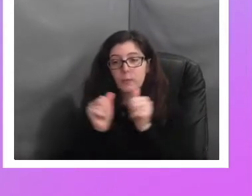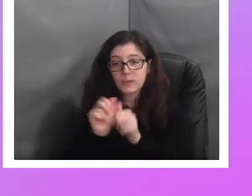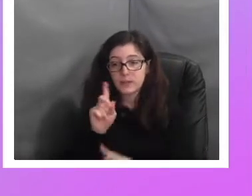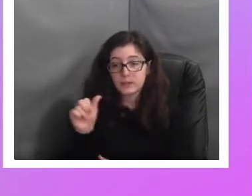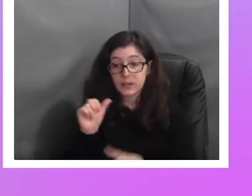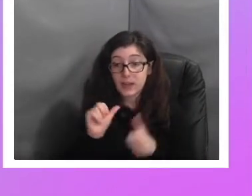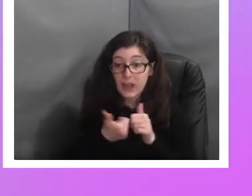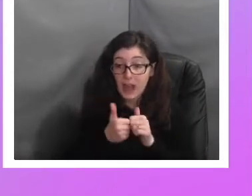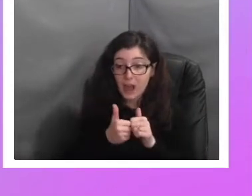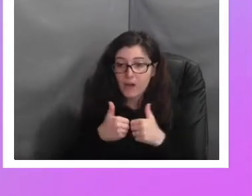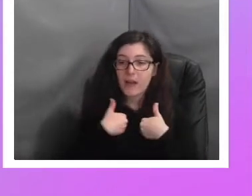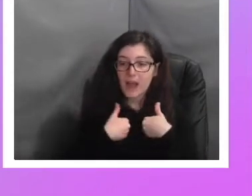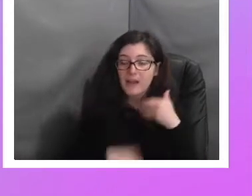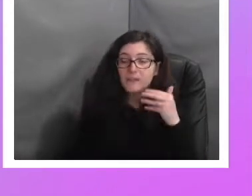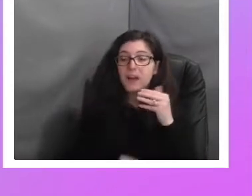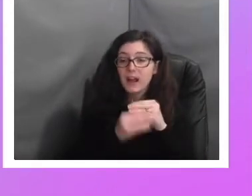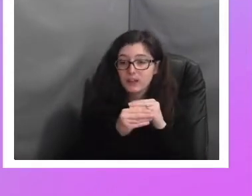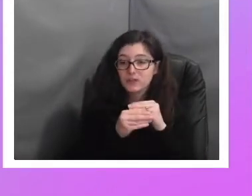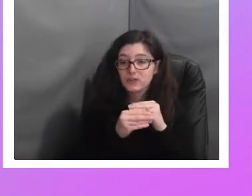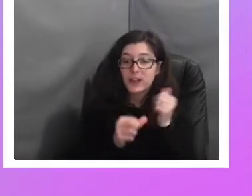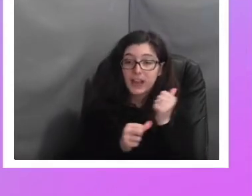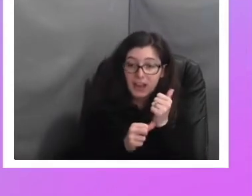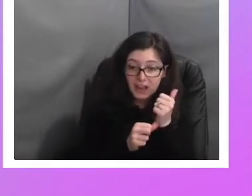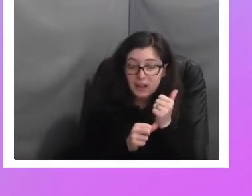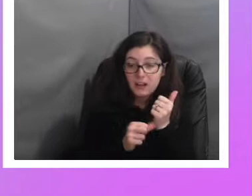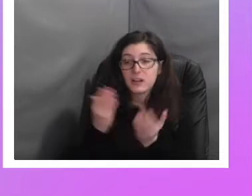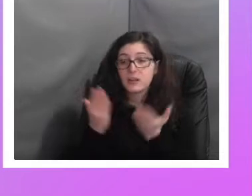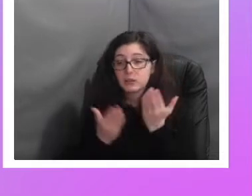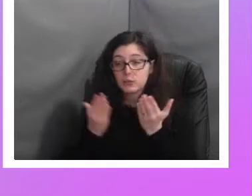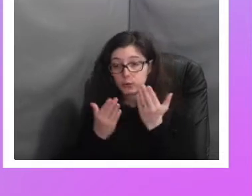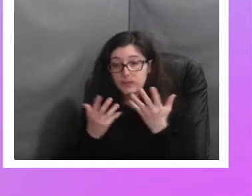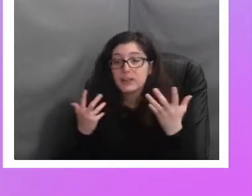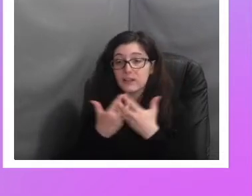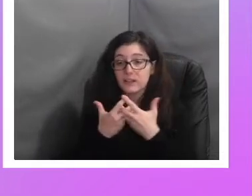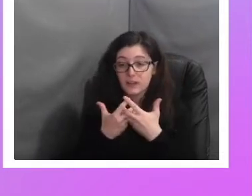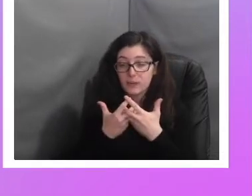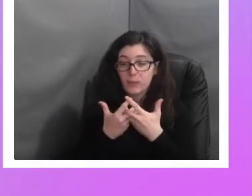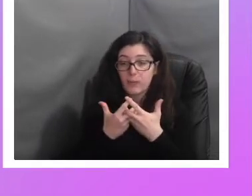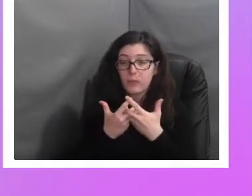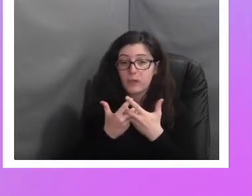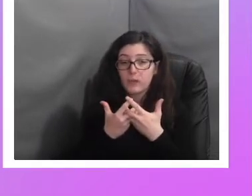auxiliary aids and services, and accessible electronic and information technology,